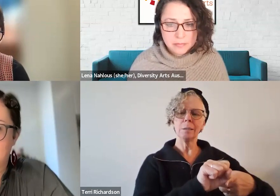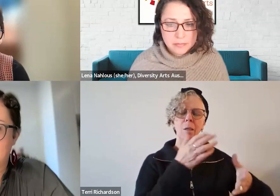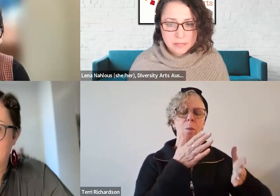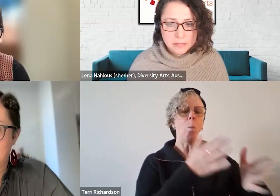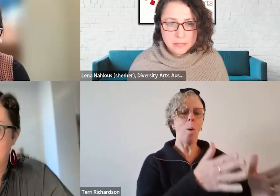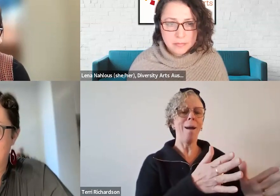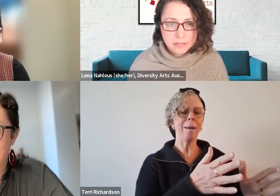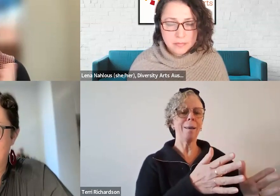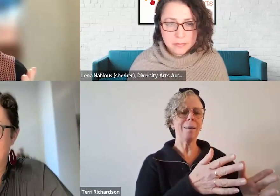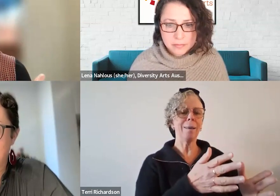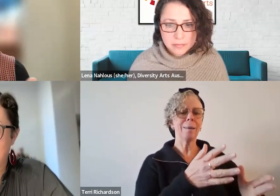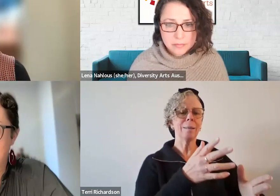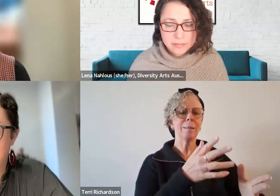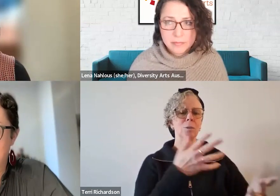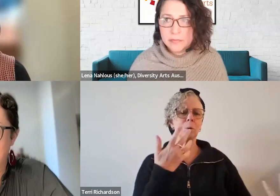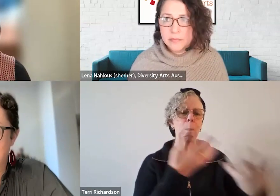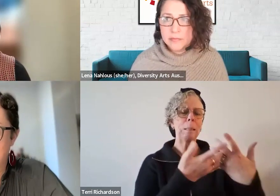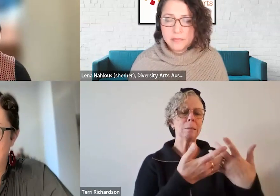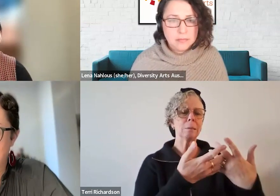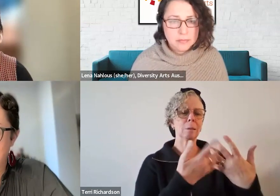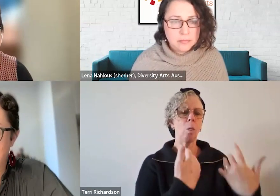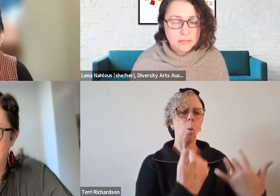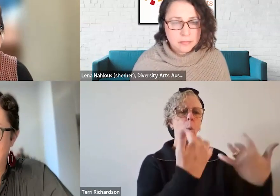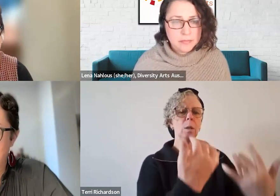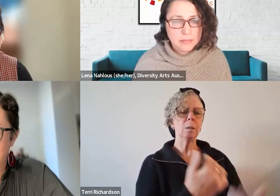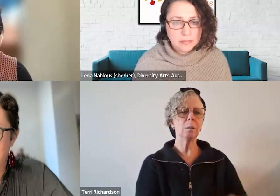audience and they don't have a lot of reason to expand.